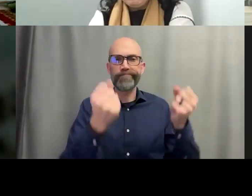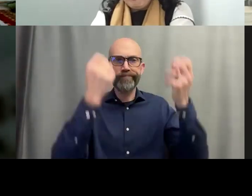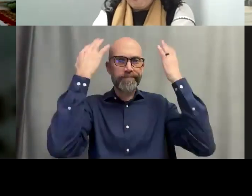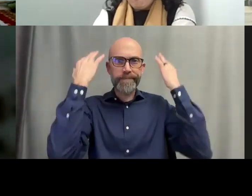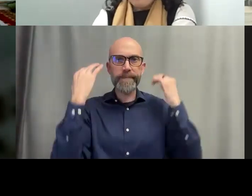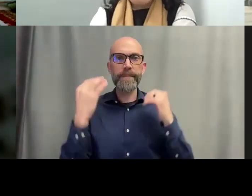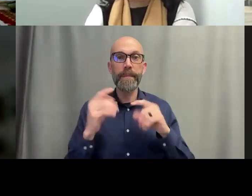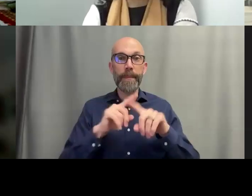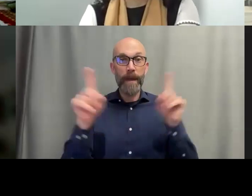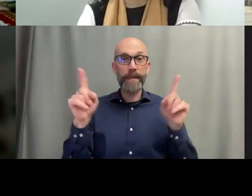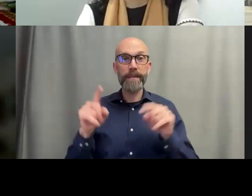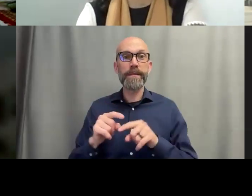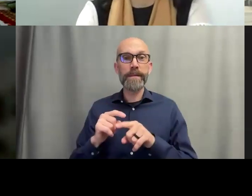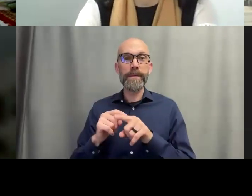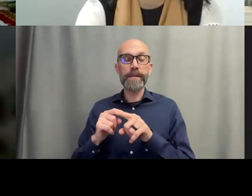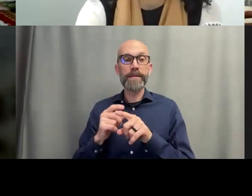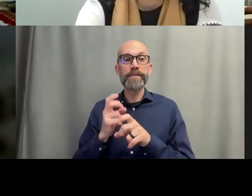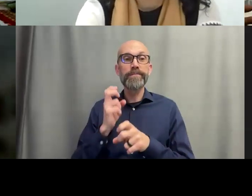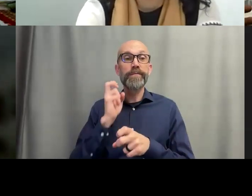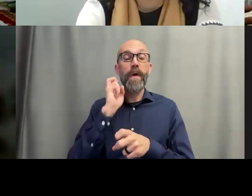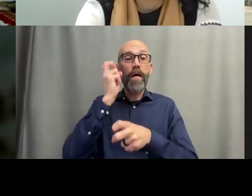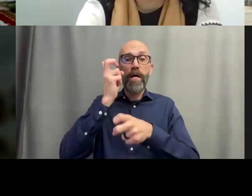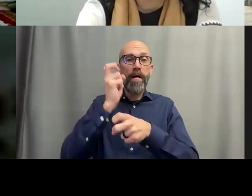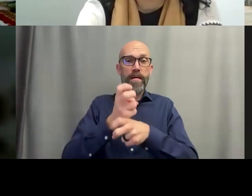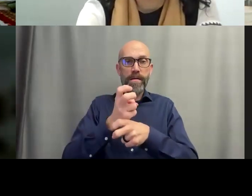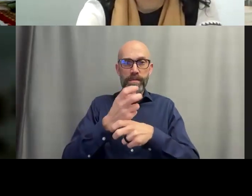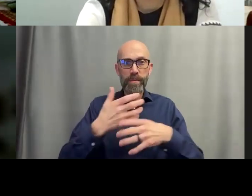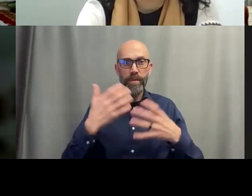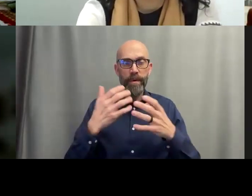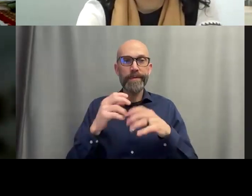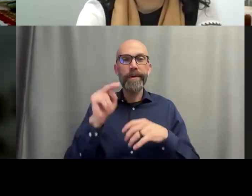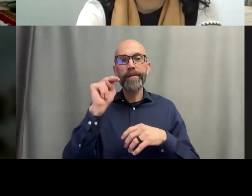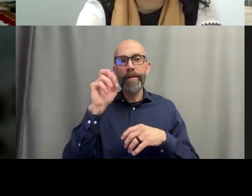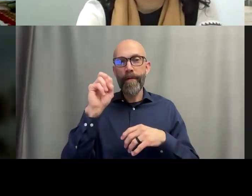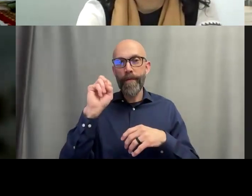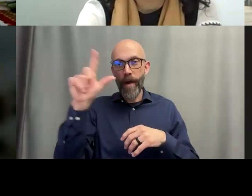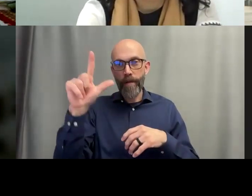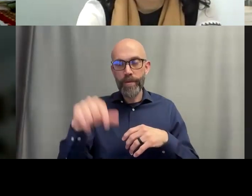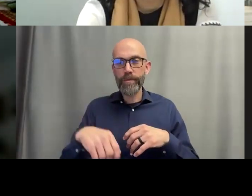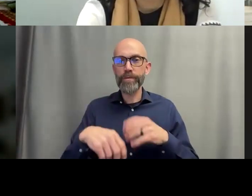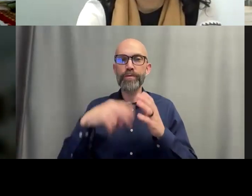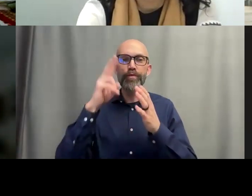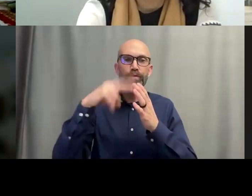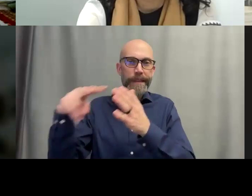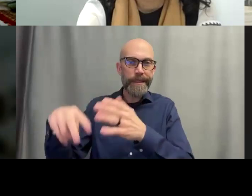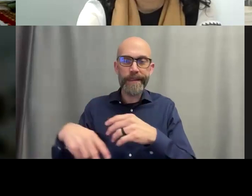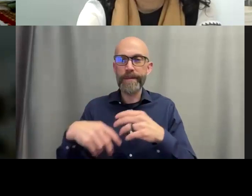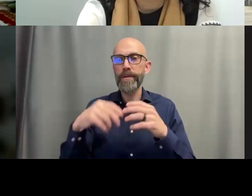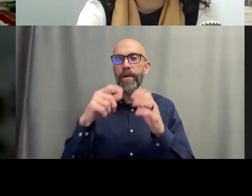But the, the hard part is going to be your, your novels, your readings, your, your articles, you know, gathering all of that.